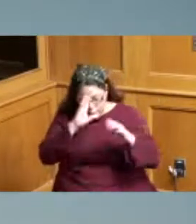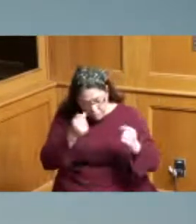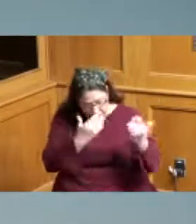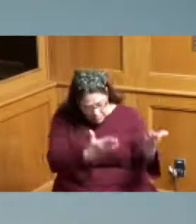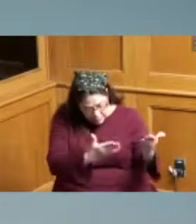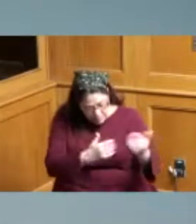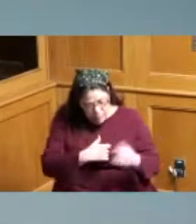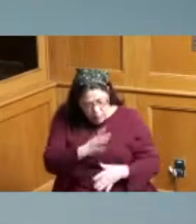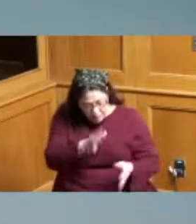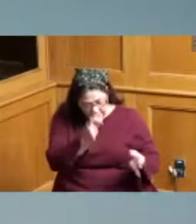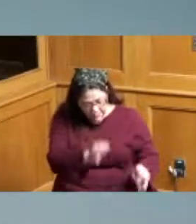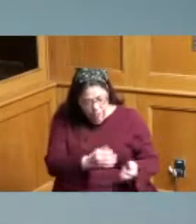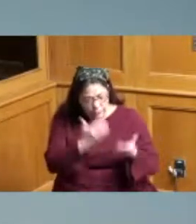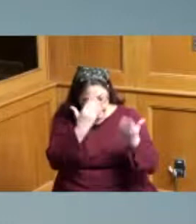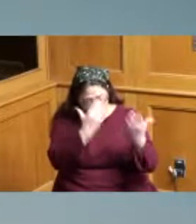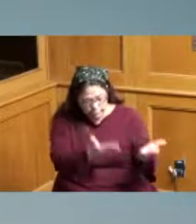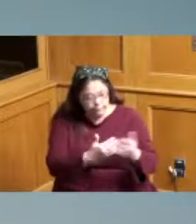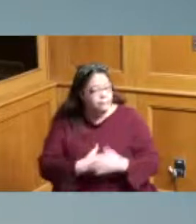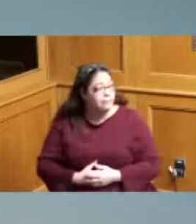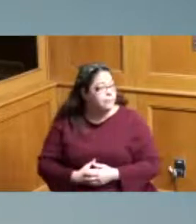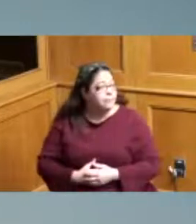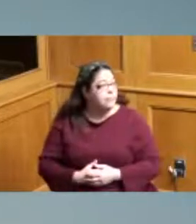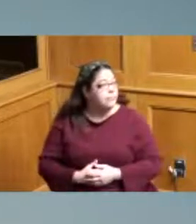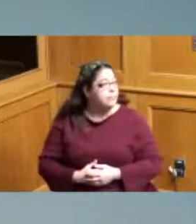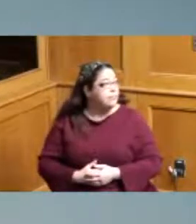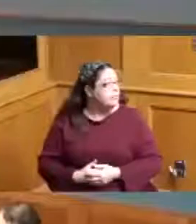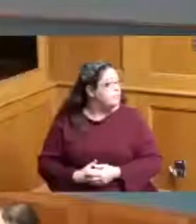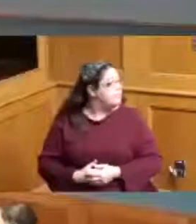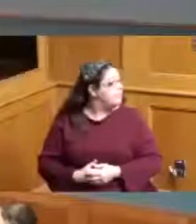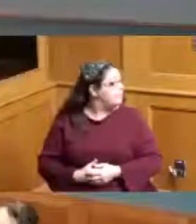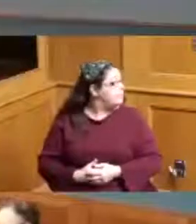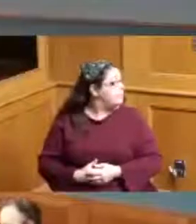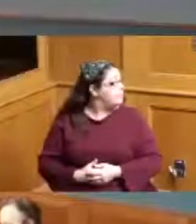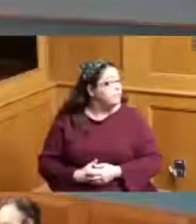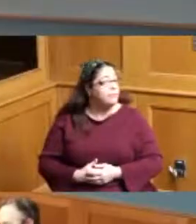these but Lisa is here if we'd like to go sorry we'd like to hear from from this way up thank you